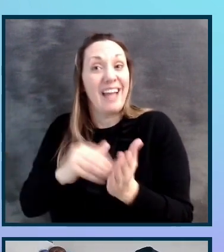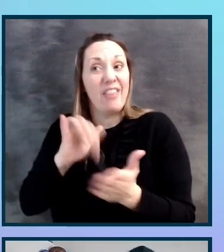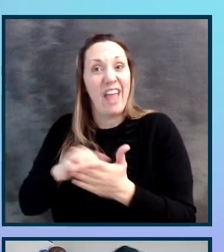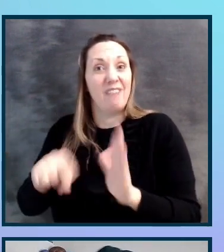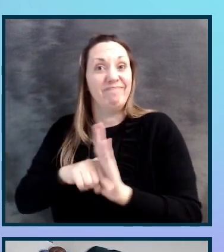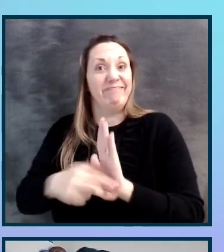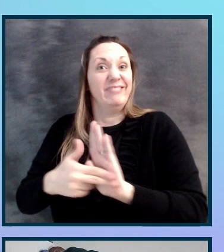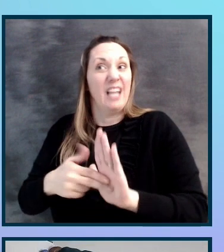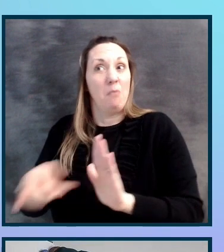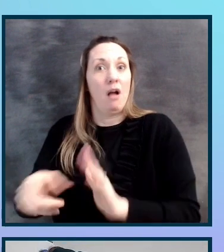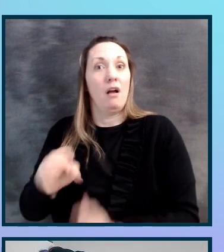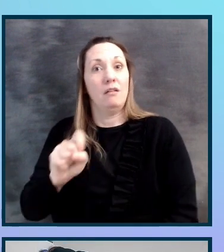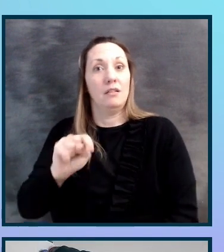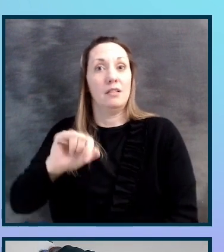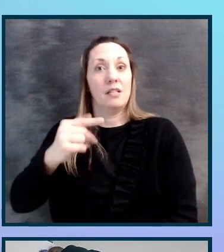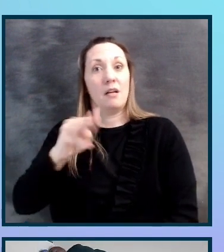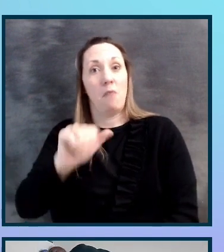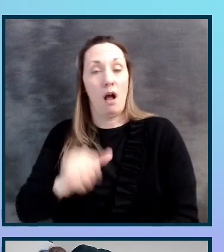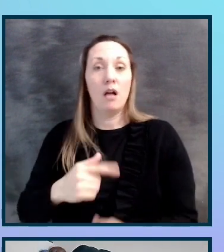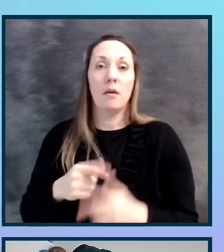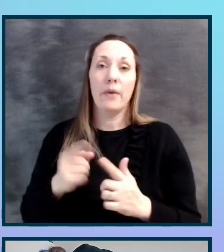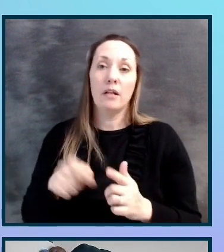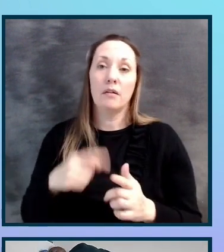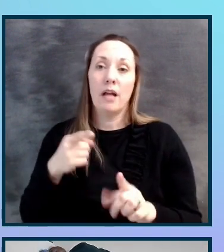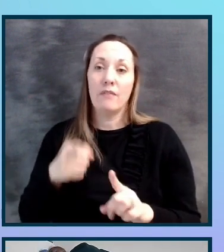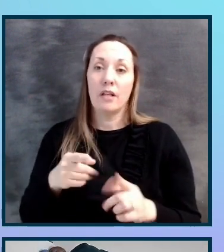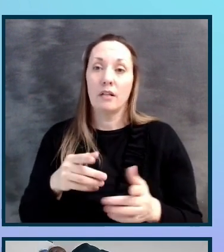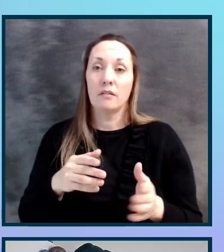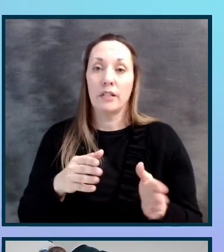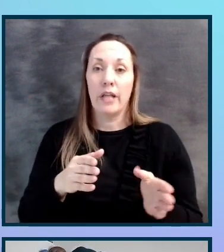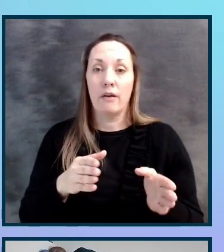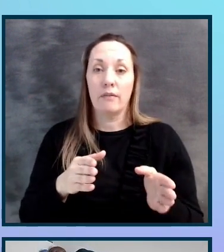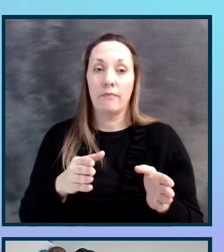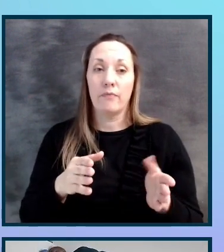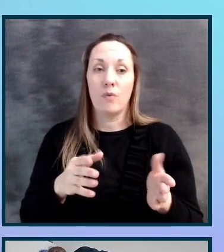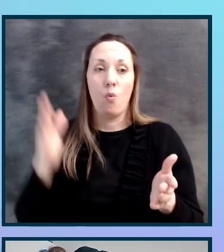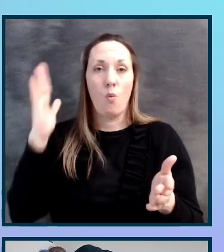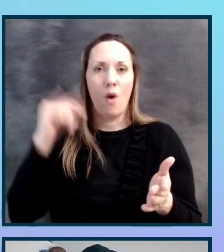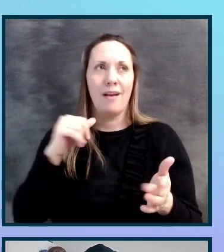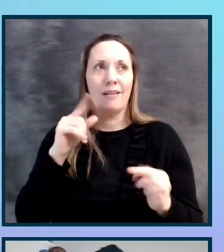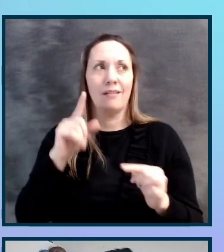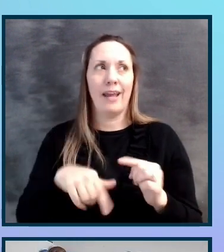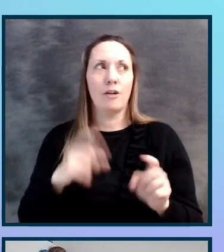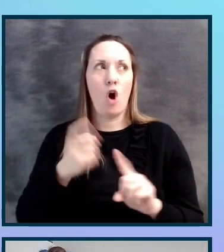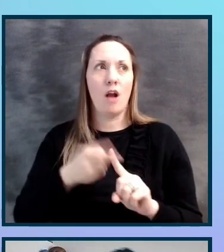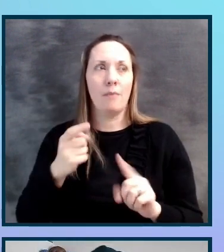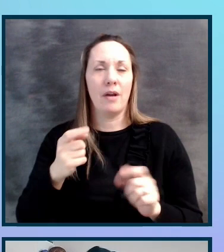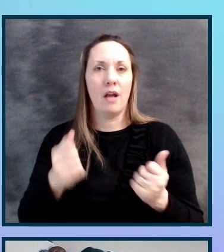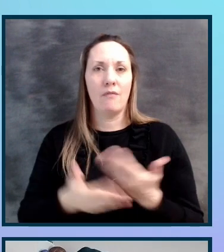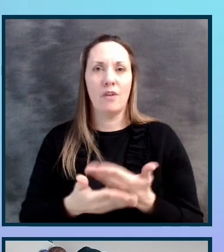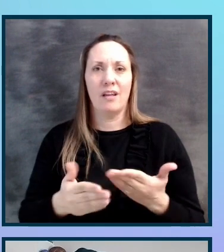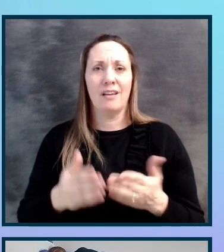And the big one, I'm sure everybody knows, manual testing is way too small, right? Why can't I automate the world? Manual testing is way too damn